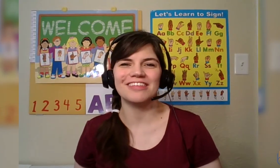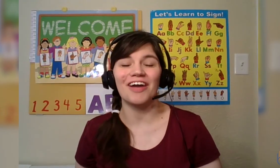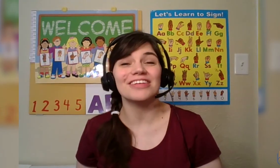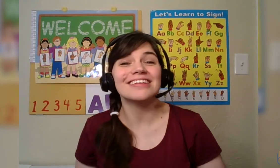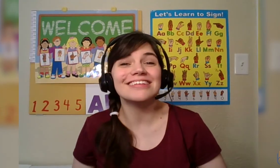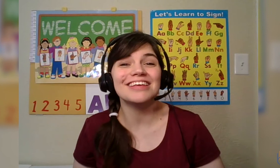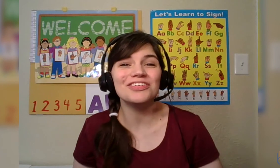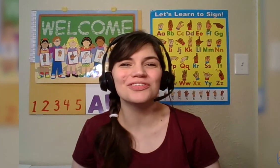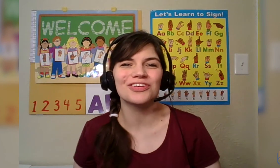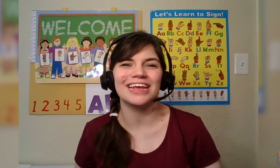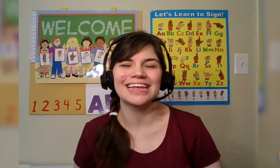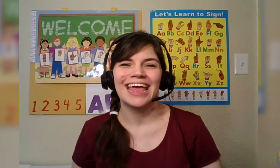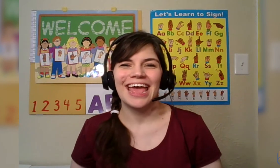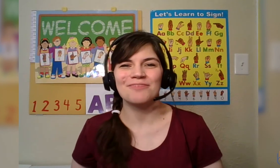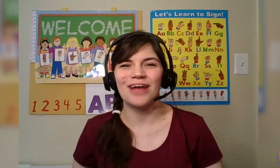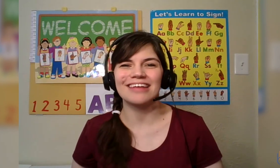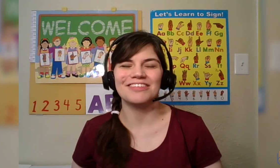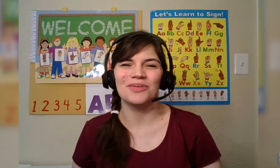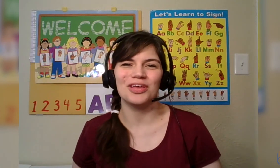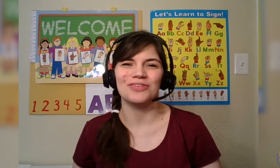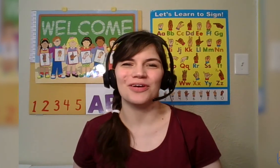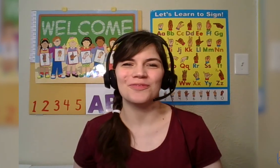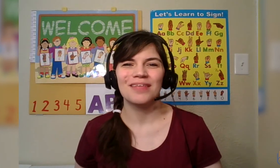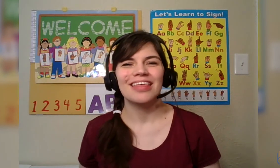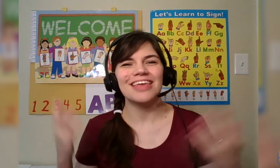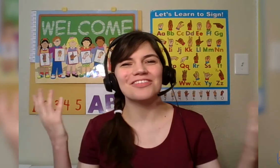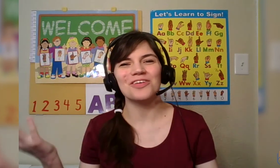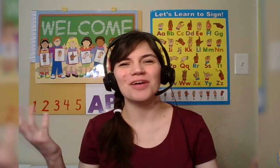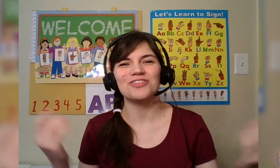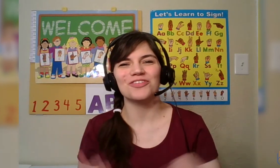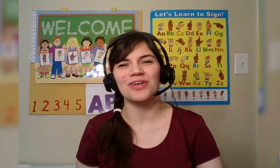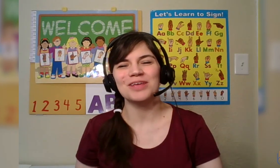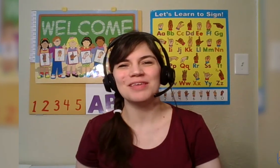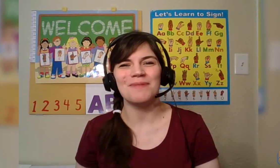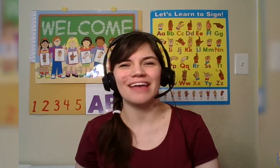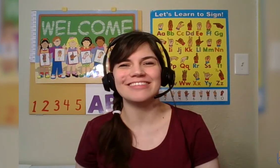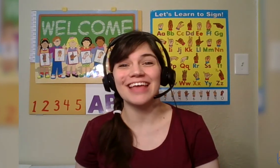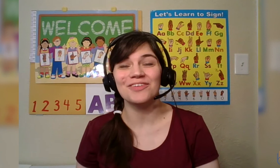out and continue learning and practicing what you know. Thanks so much for joining me the past ten